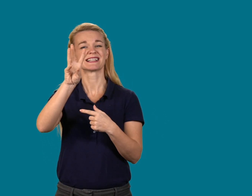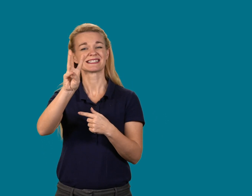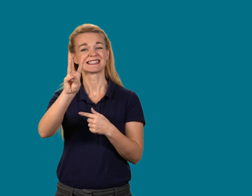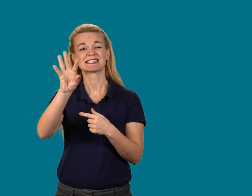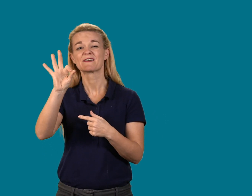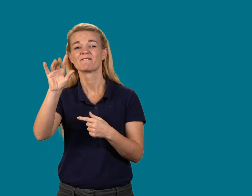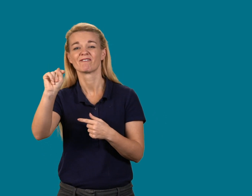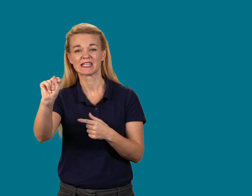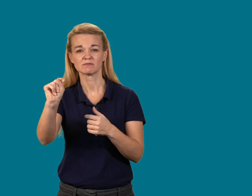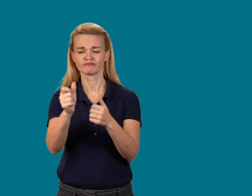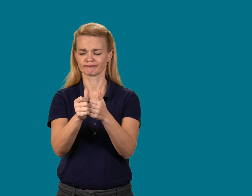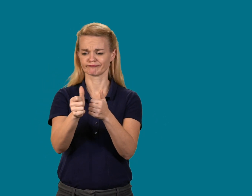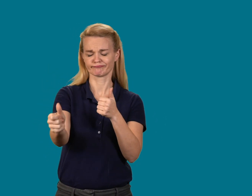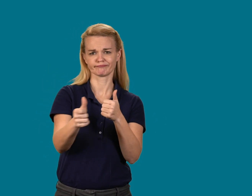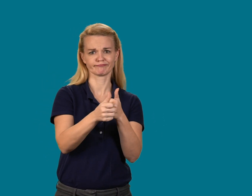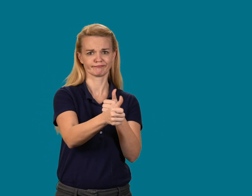try to stay at least six feet away